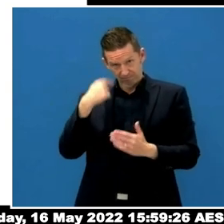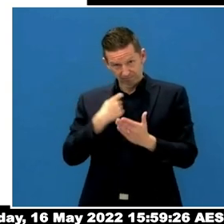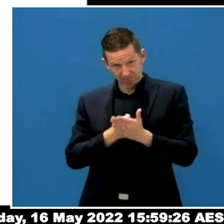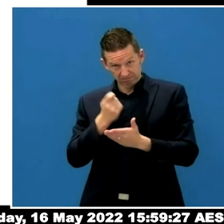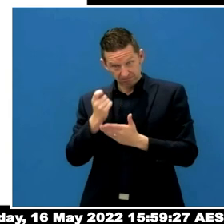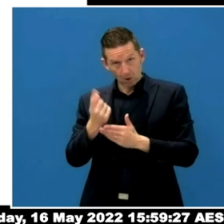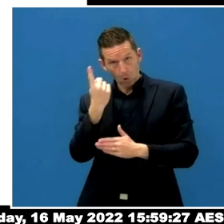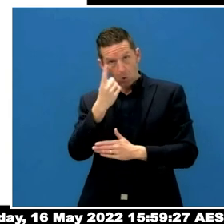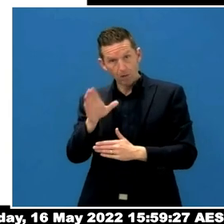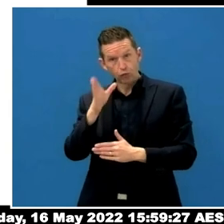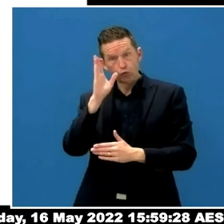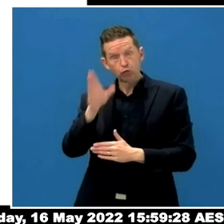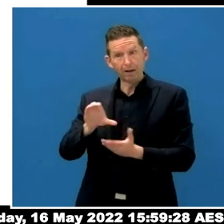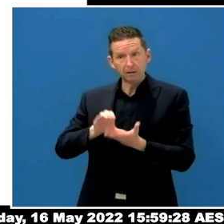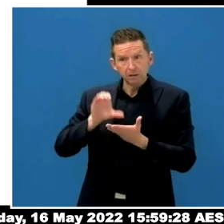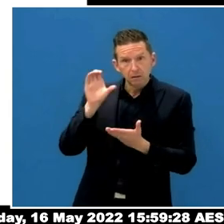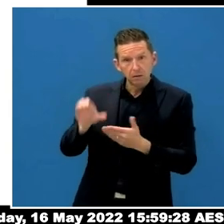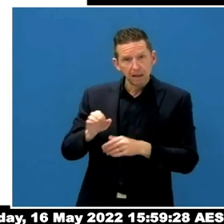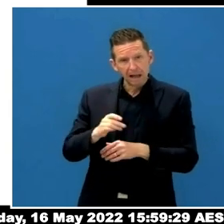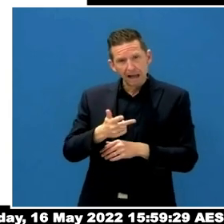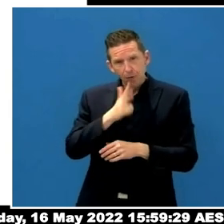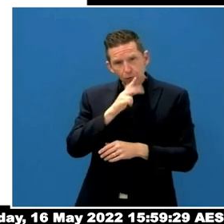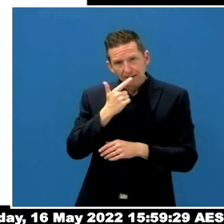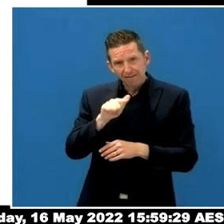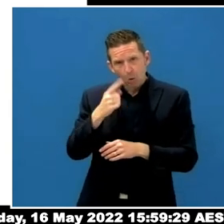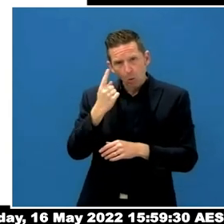understand why it went back for five months.